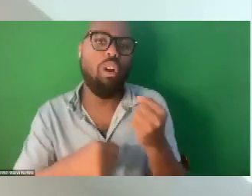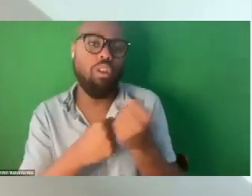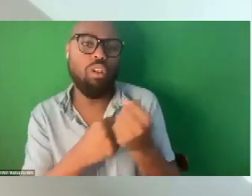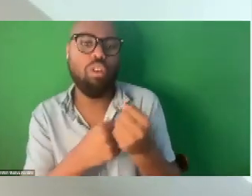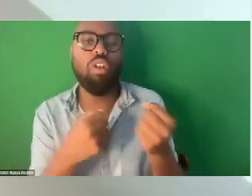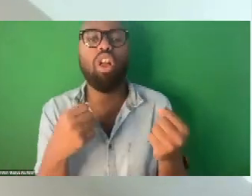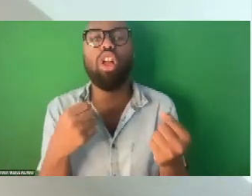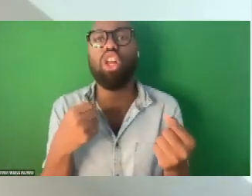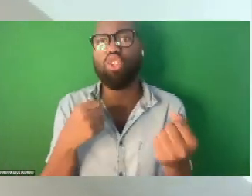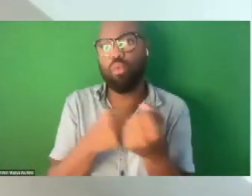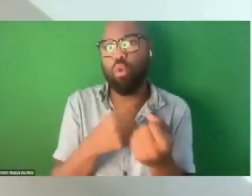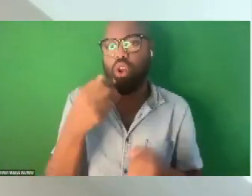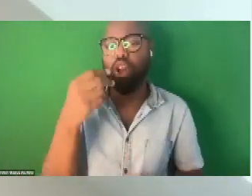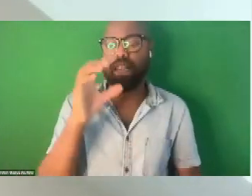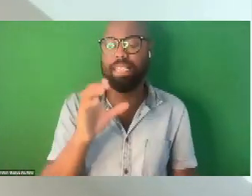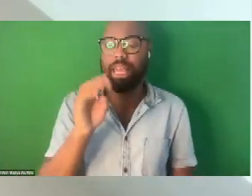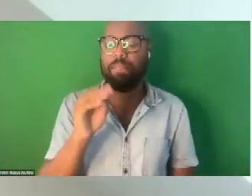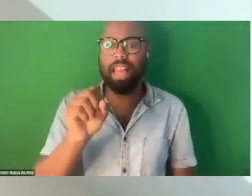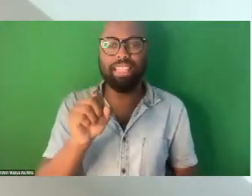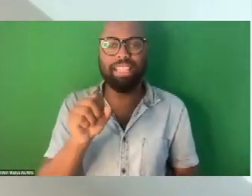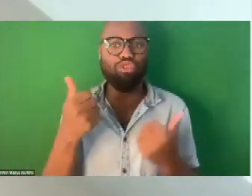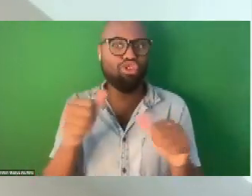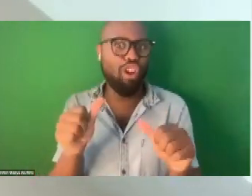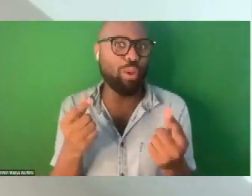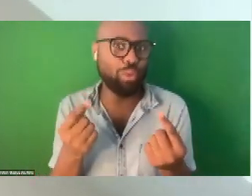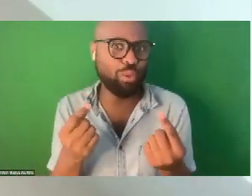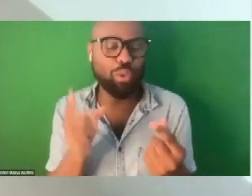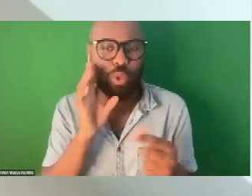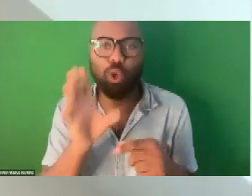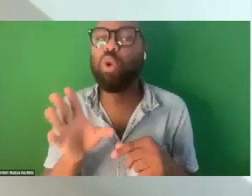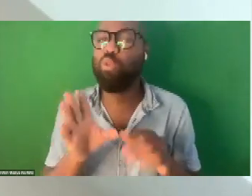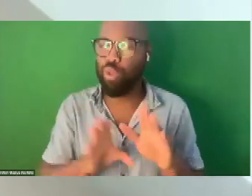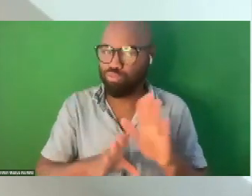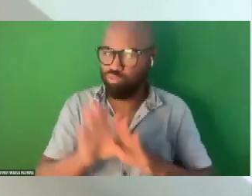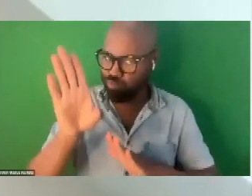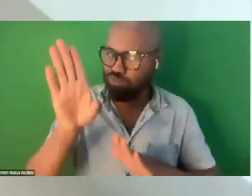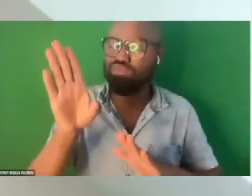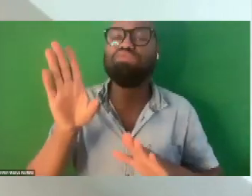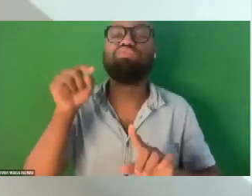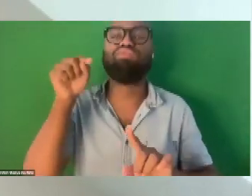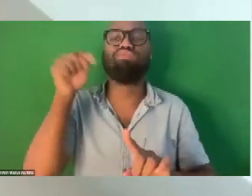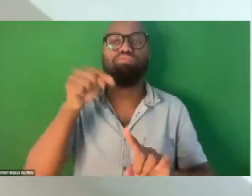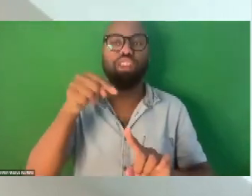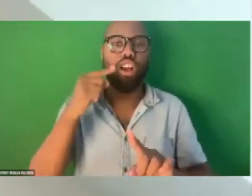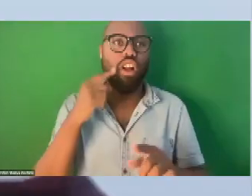because I think it'll lay the foundation for a) for good policy that'll help address the workforce crisis,